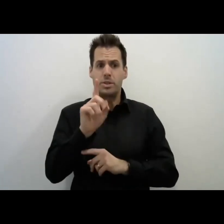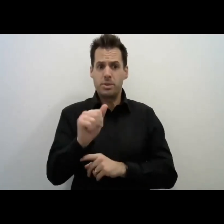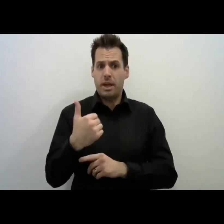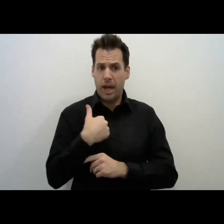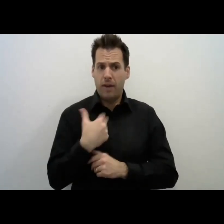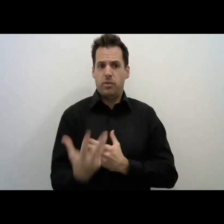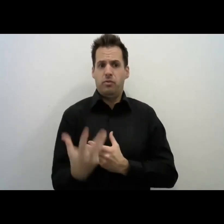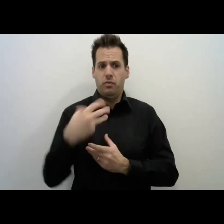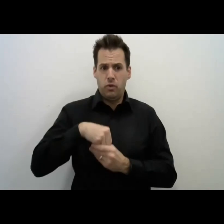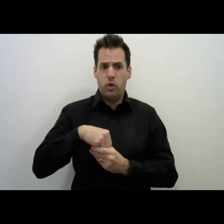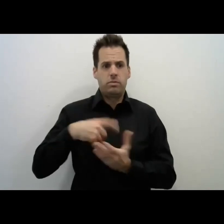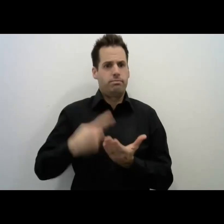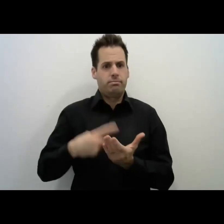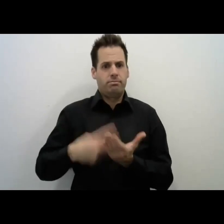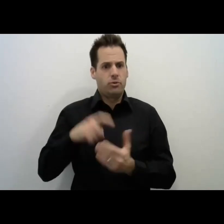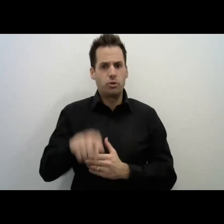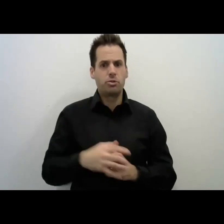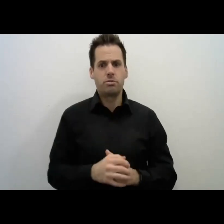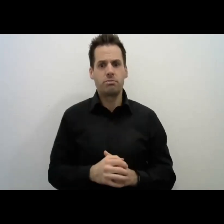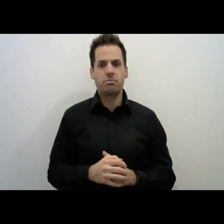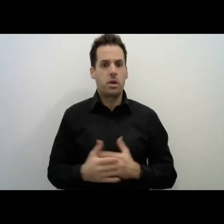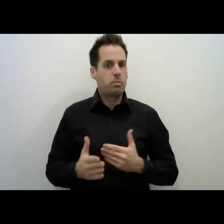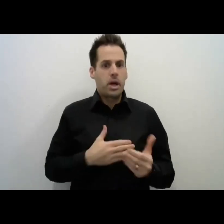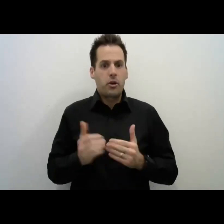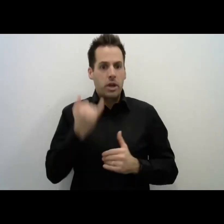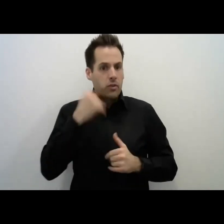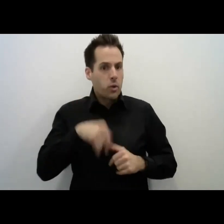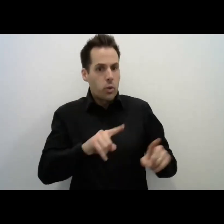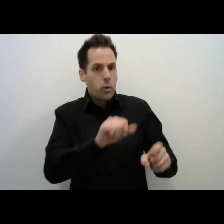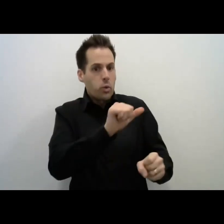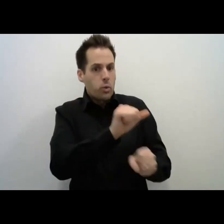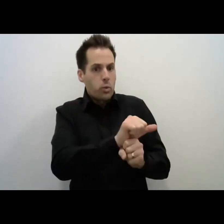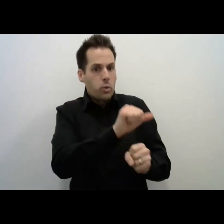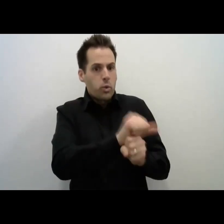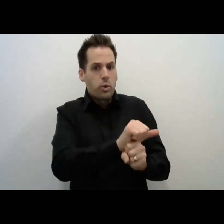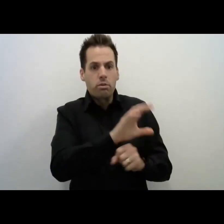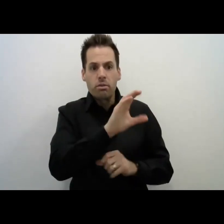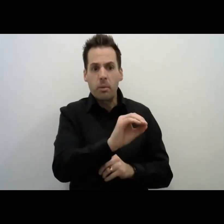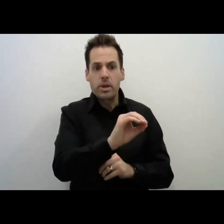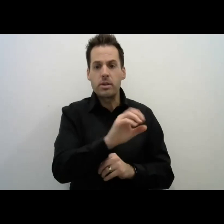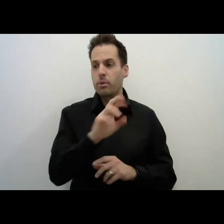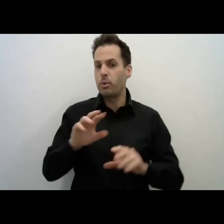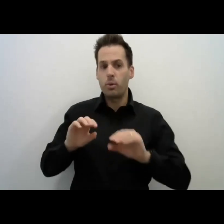wherever you are whatever workplace we're talking today or organization one in four manitobans has a